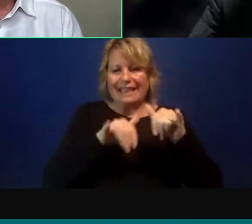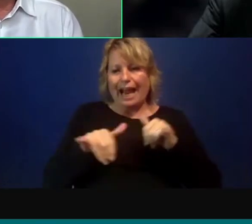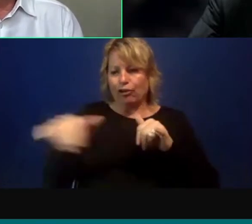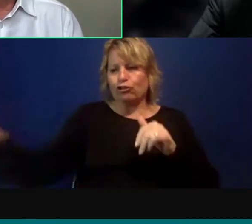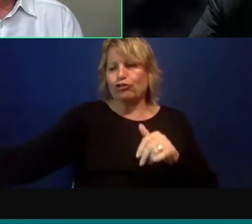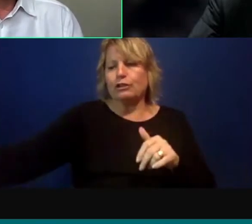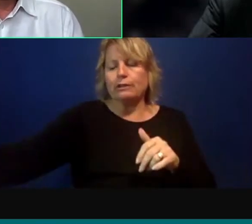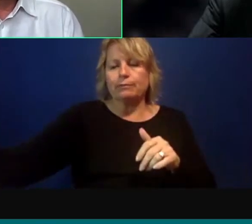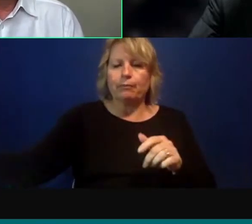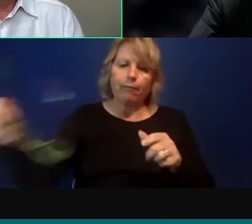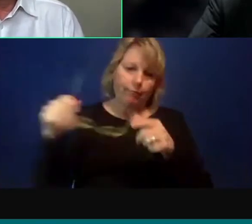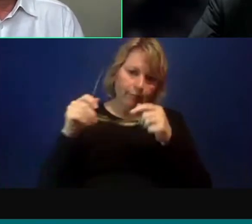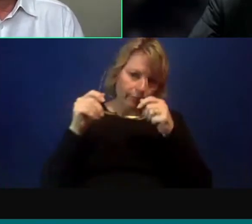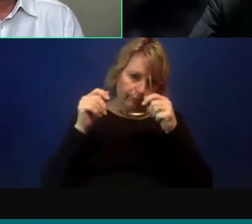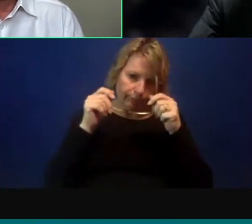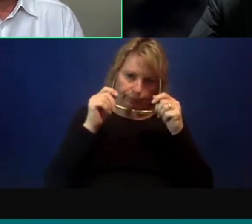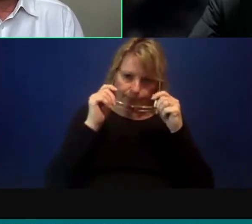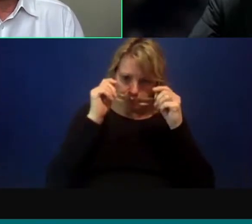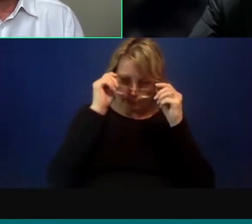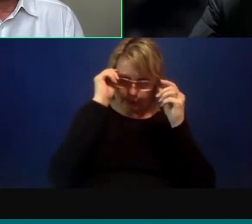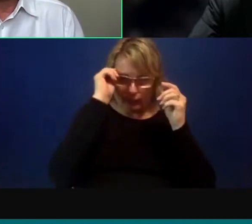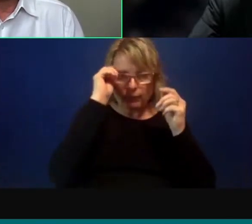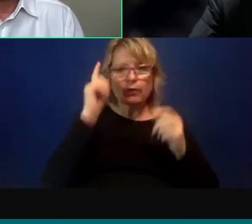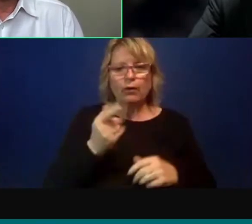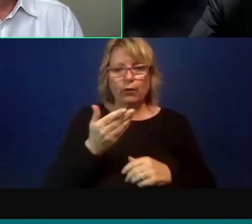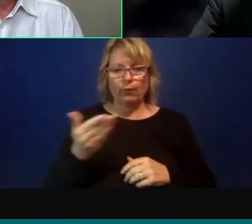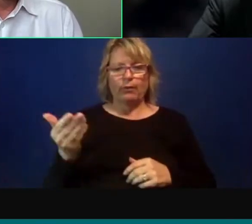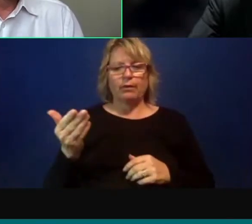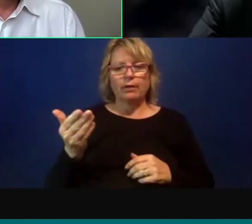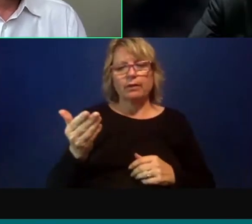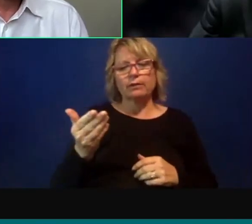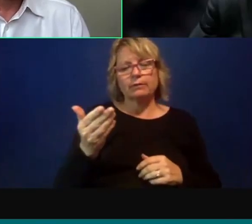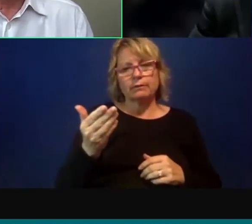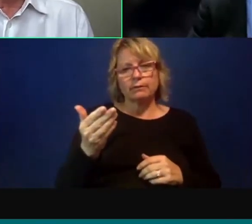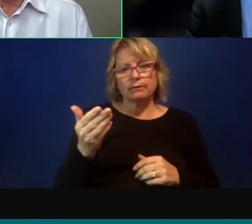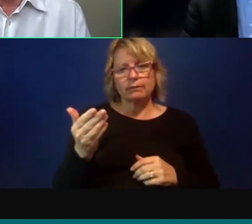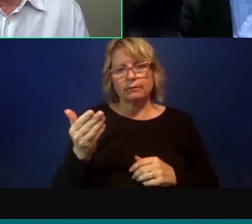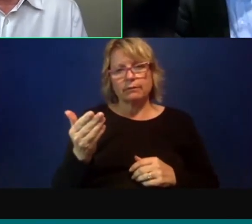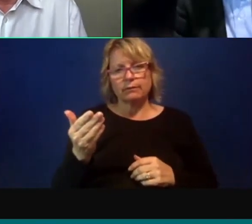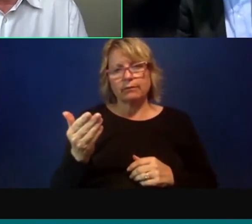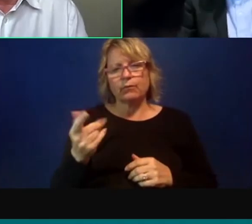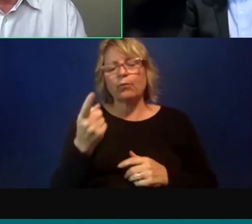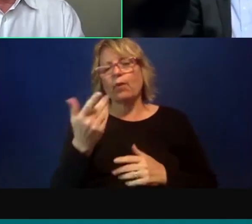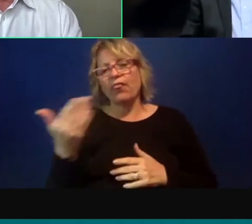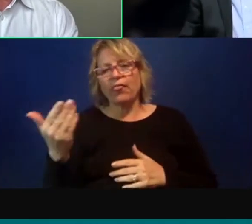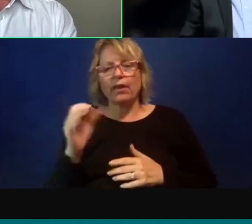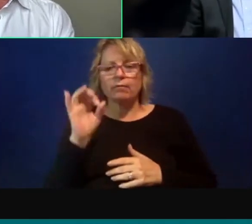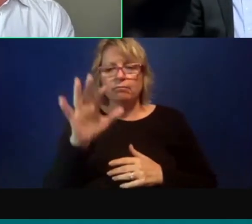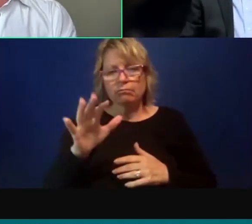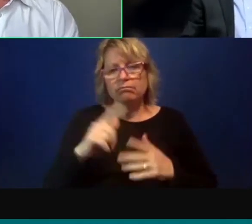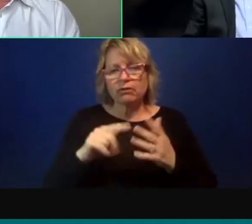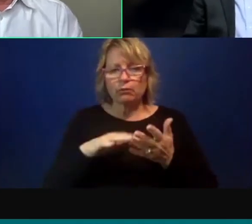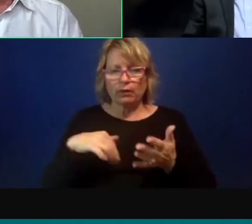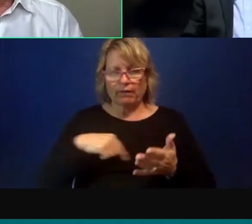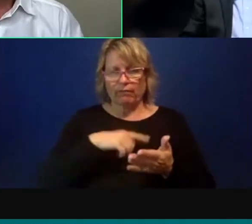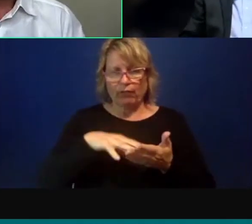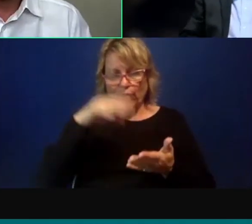thing that I would say is maybe a nugget, as you said, of what we've learned. We try